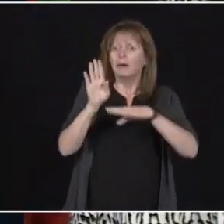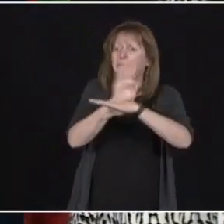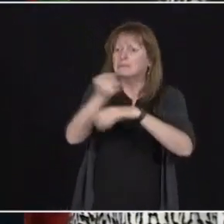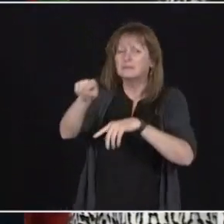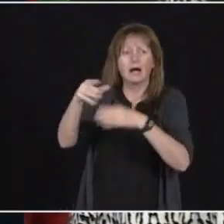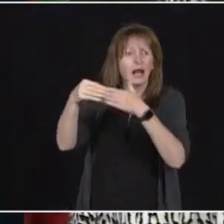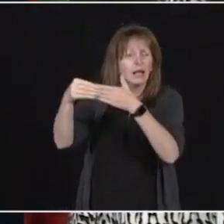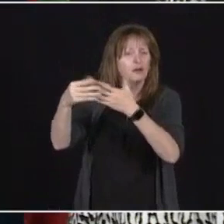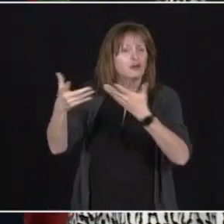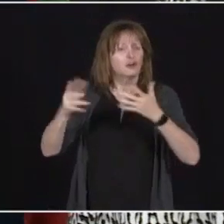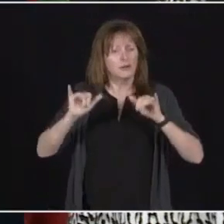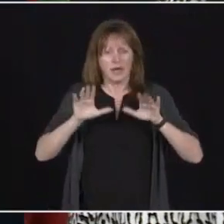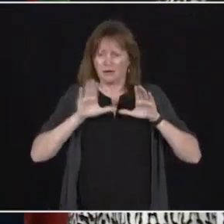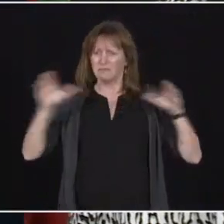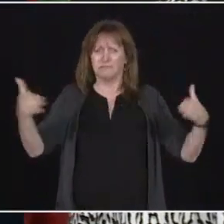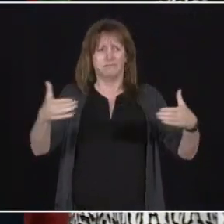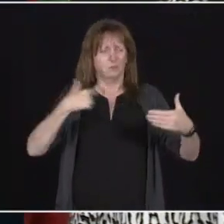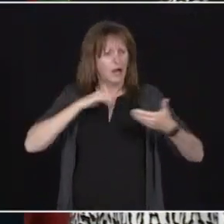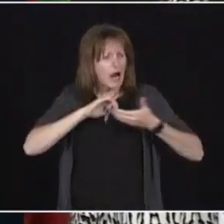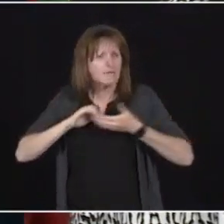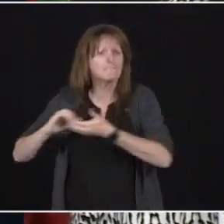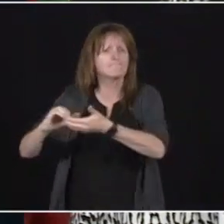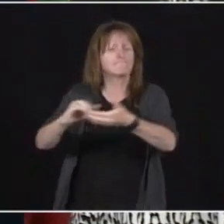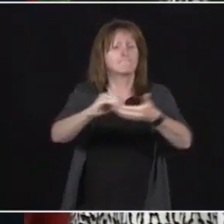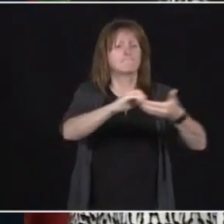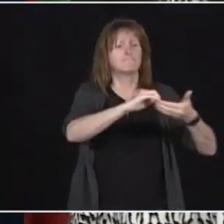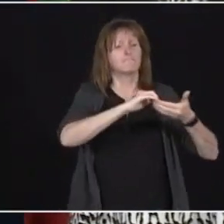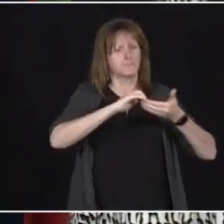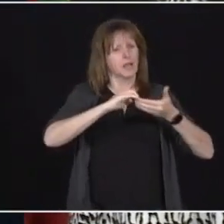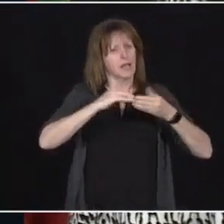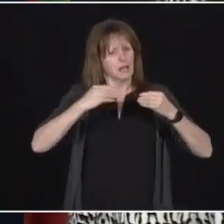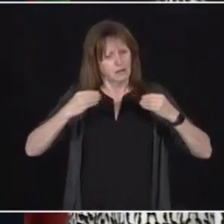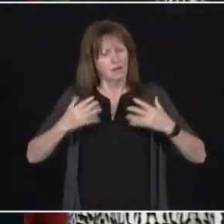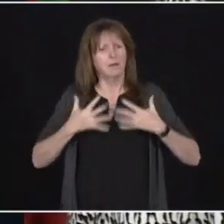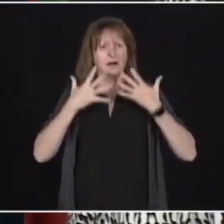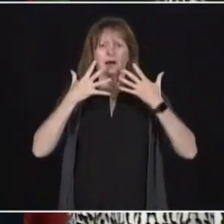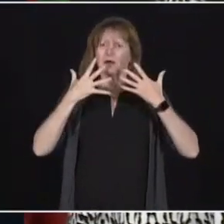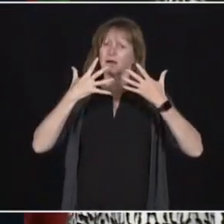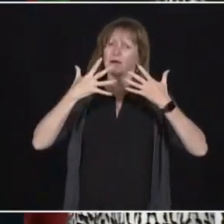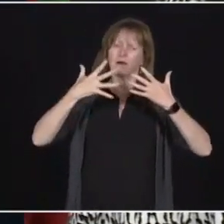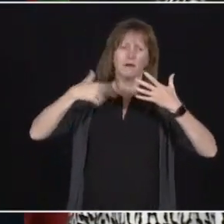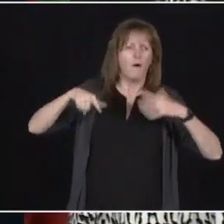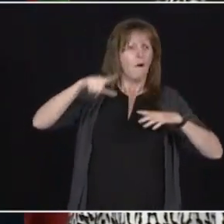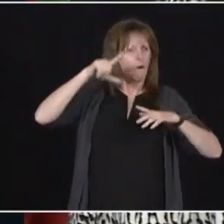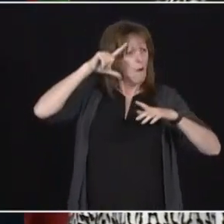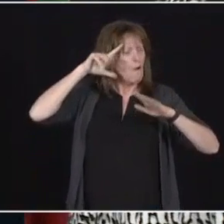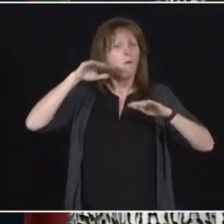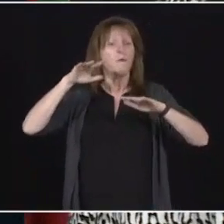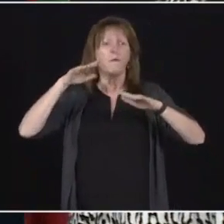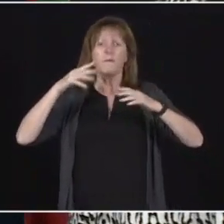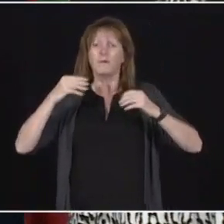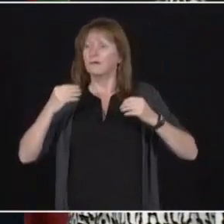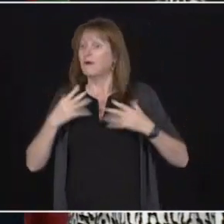It is together that we will inspire hope, inspire innovation and find solutions. It is together, that we will overcome these